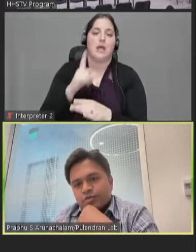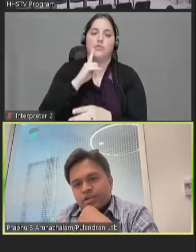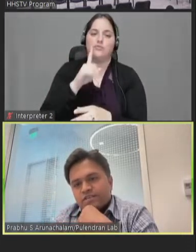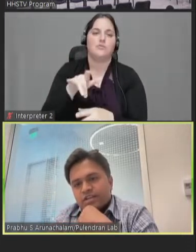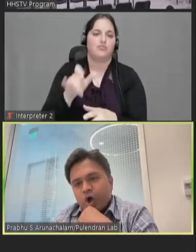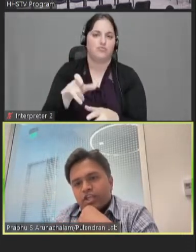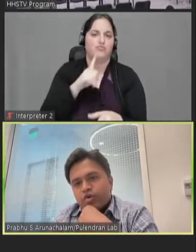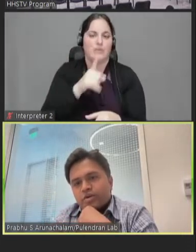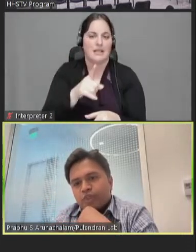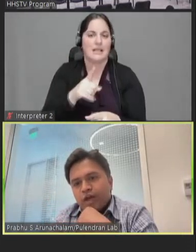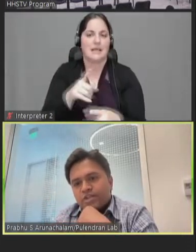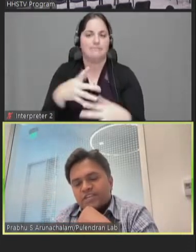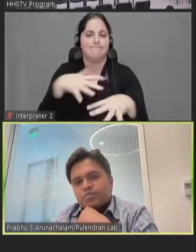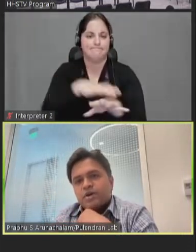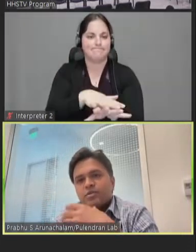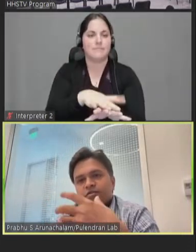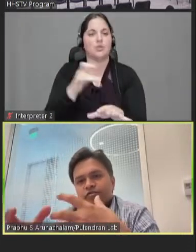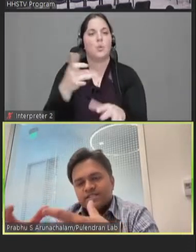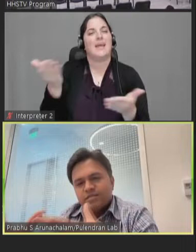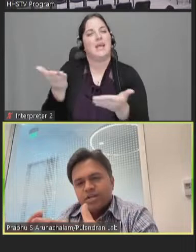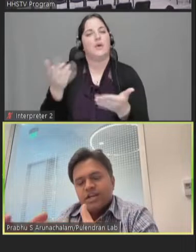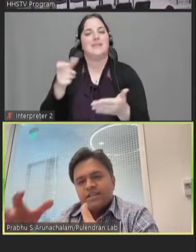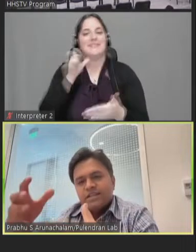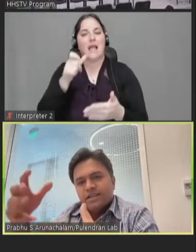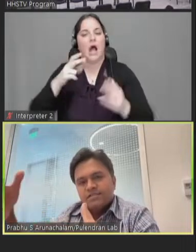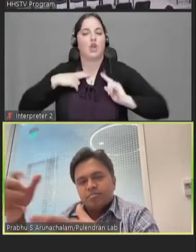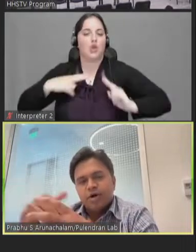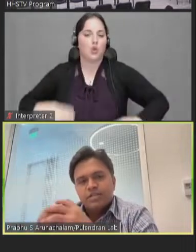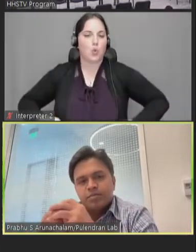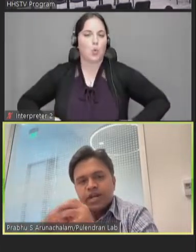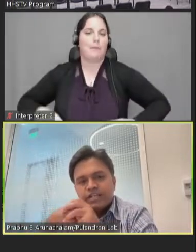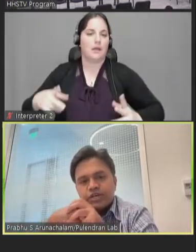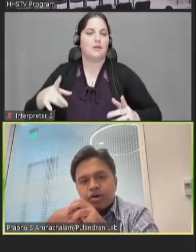So, here is a nonhuman primate experiment where similarly, they tested multiple adjuvant